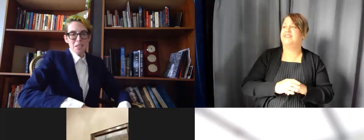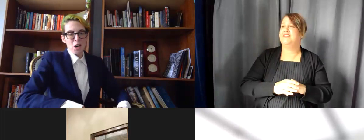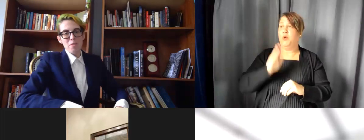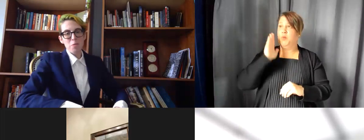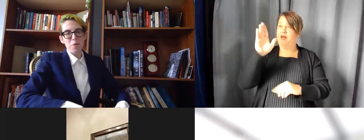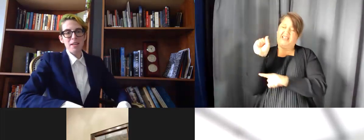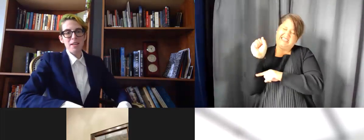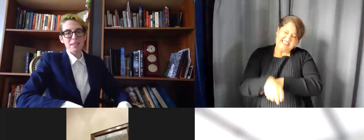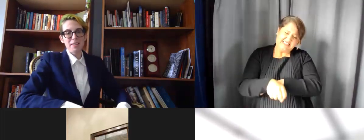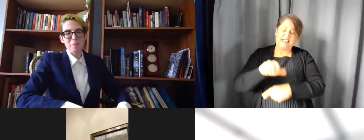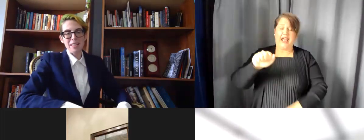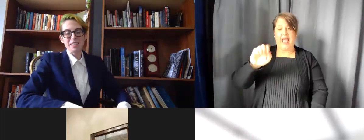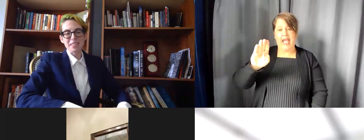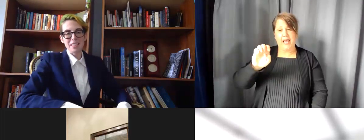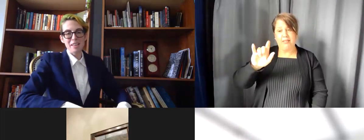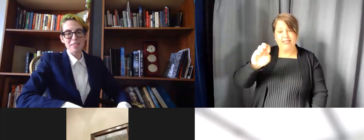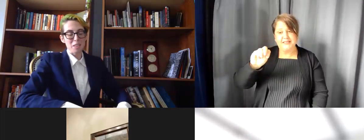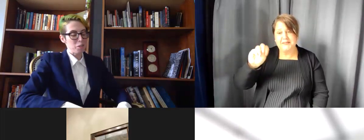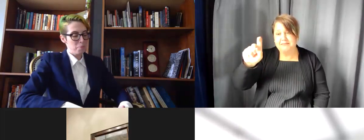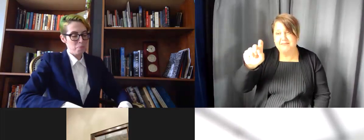Farrah Garland: Are we ever really gonna get past these things, and